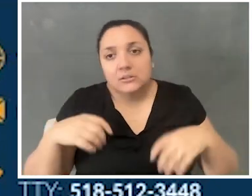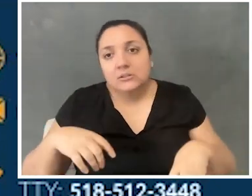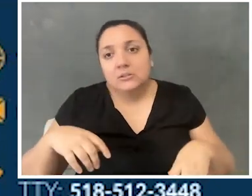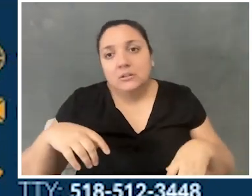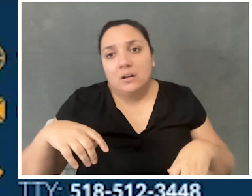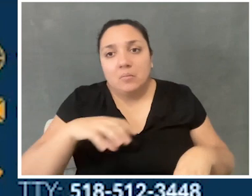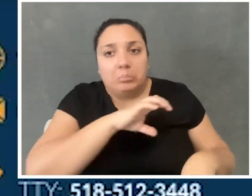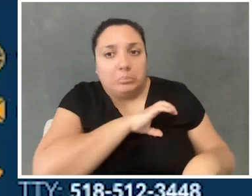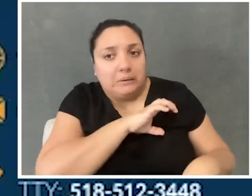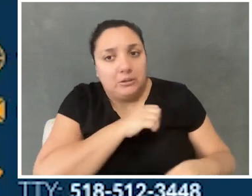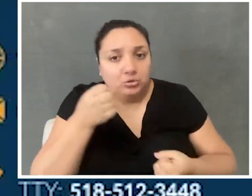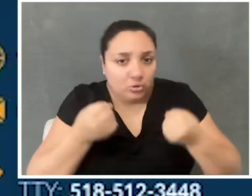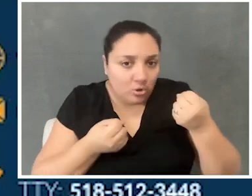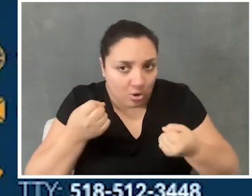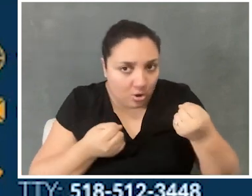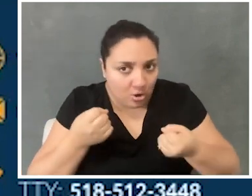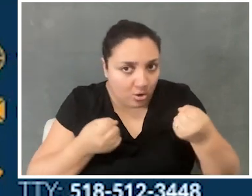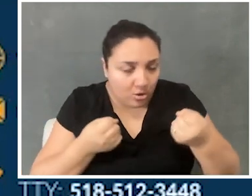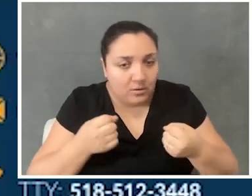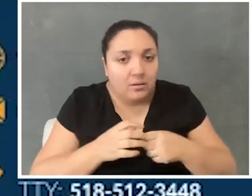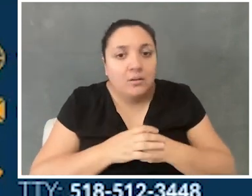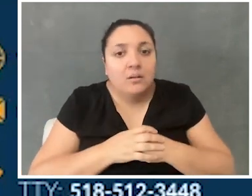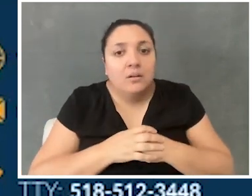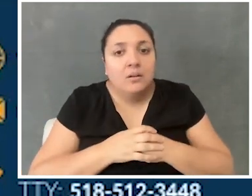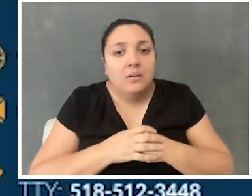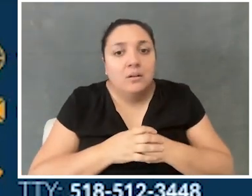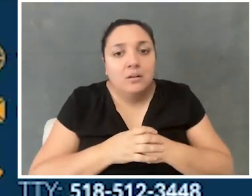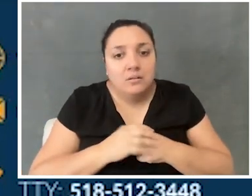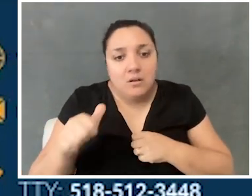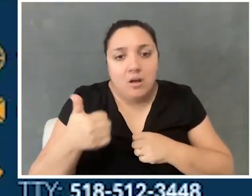police cars, other cars to park on the sidewalk,